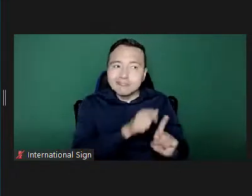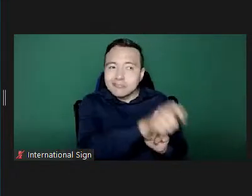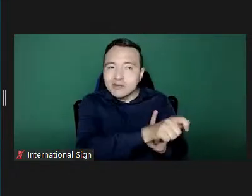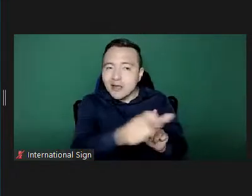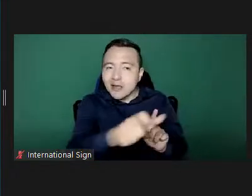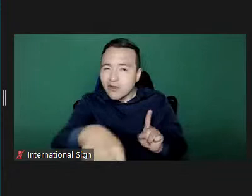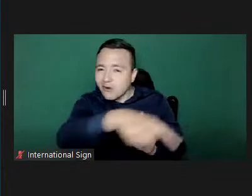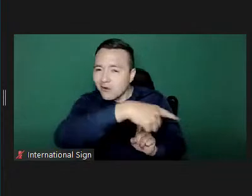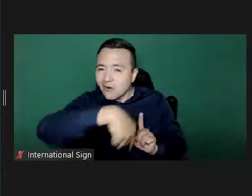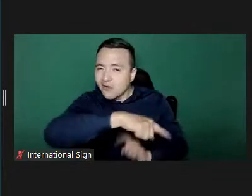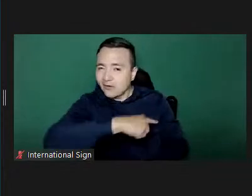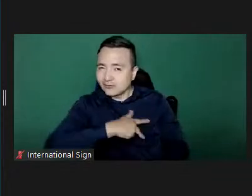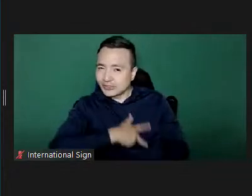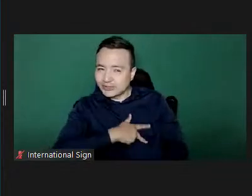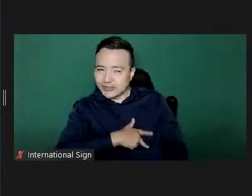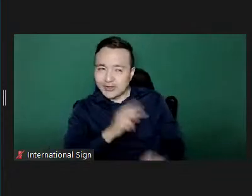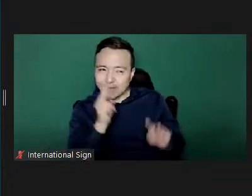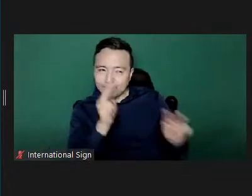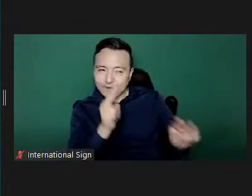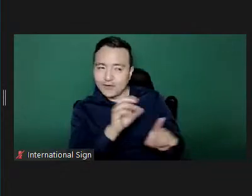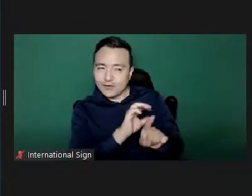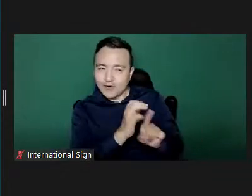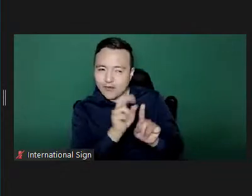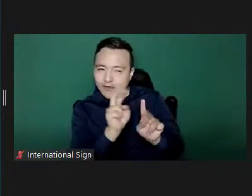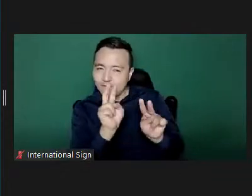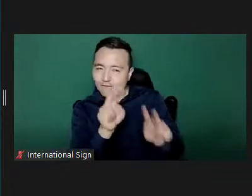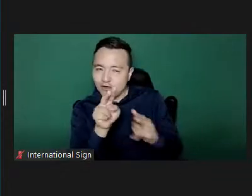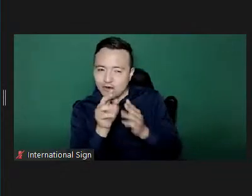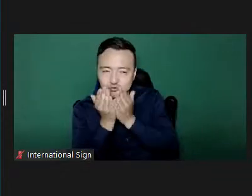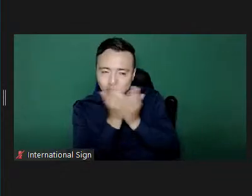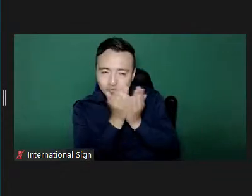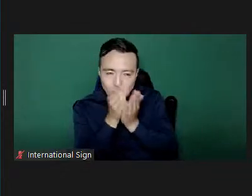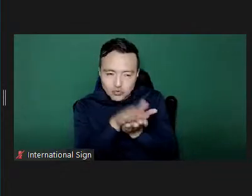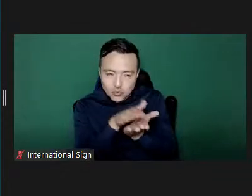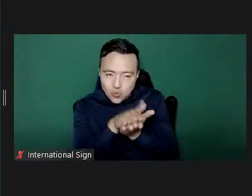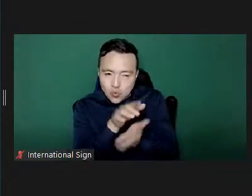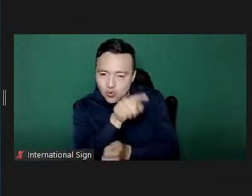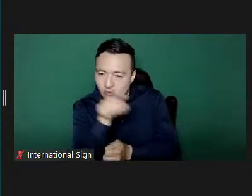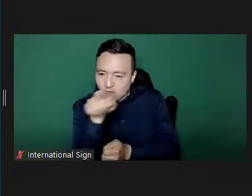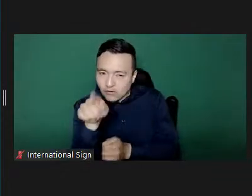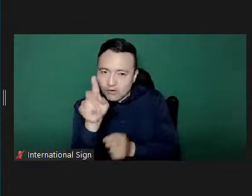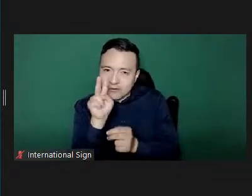The issues around labeling will continue to be a big discussion point.